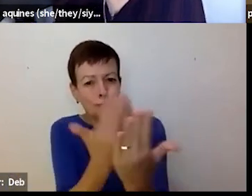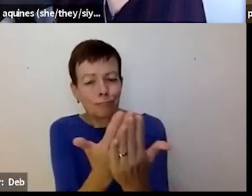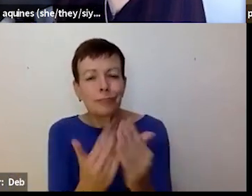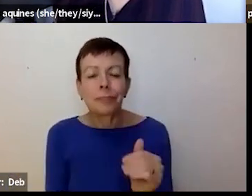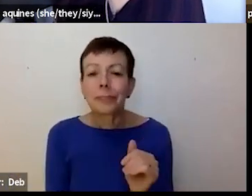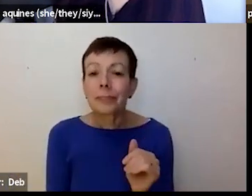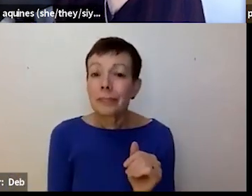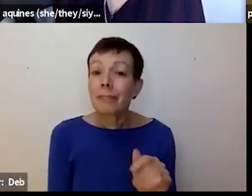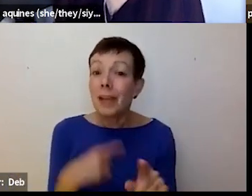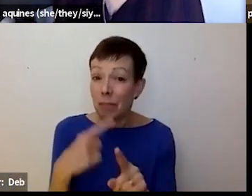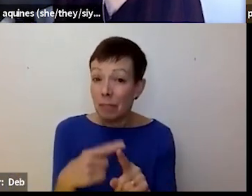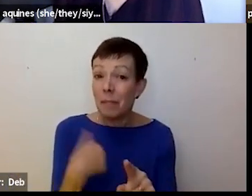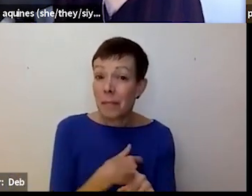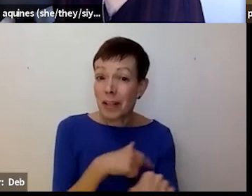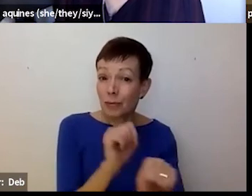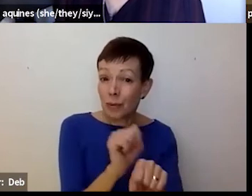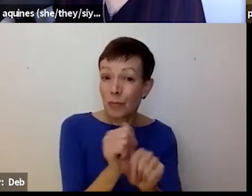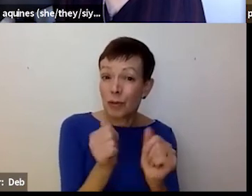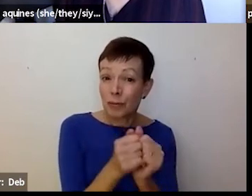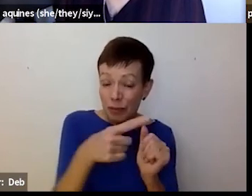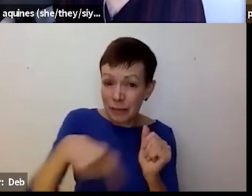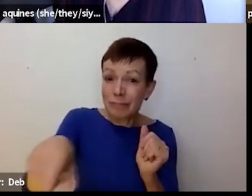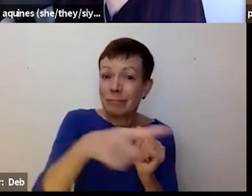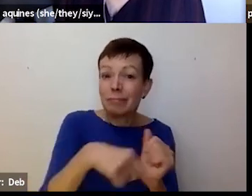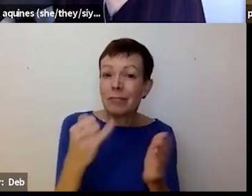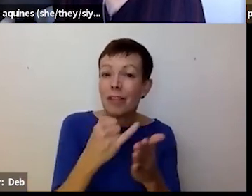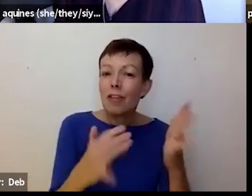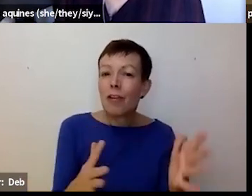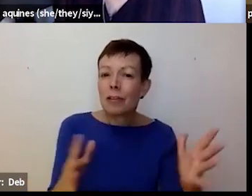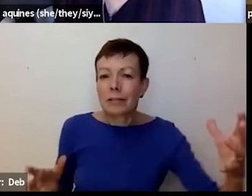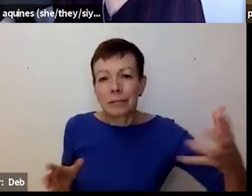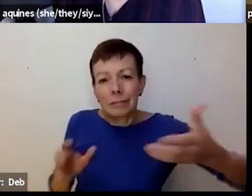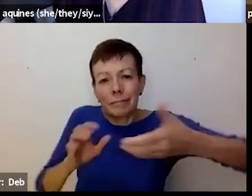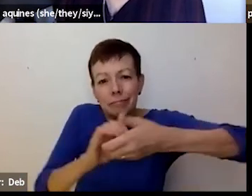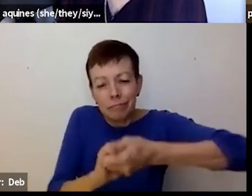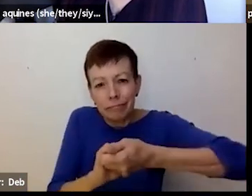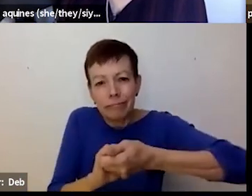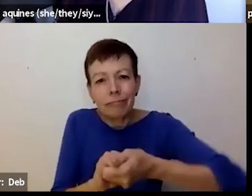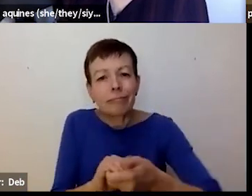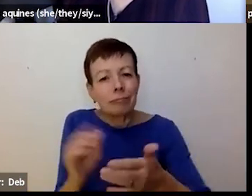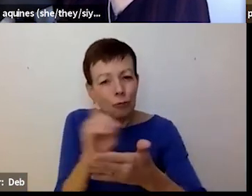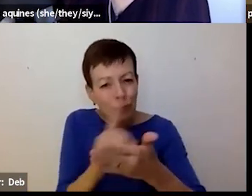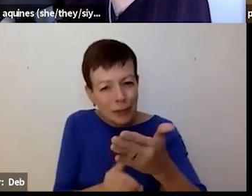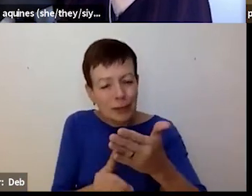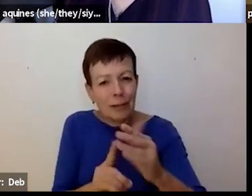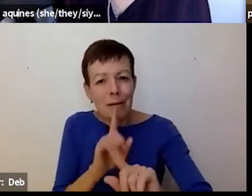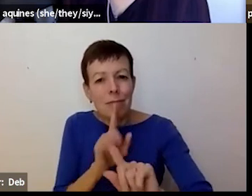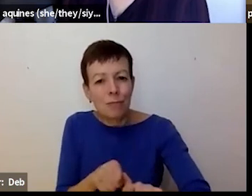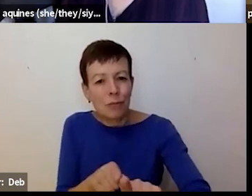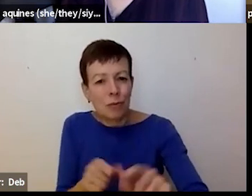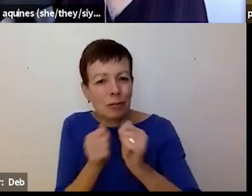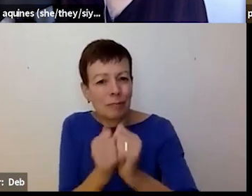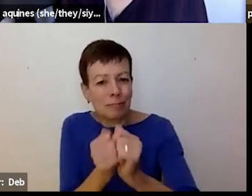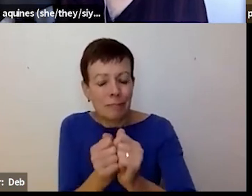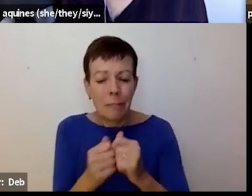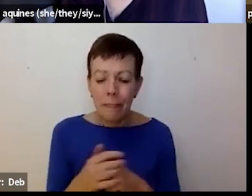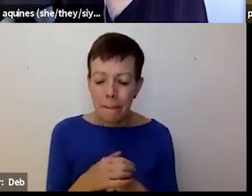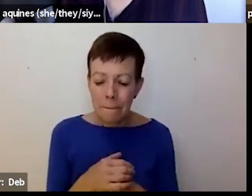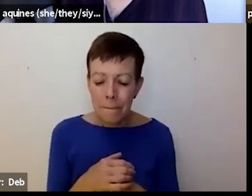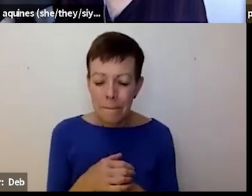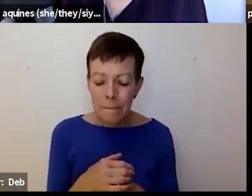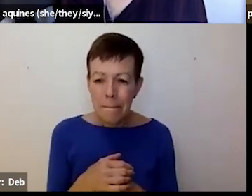artists from a co-design and community organizing perspective. And so sometimes those languages and